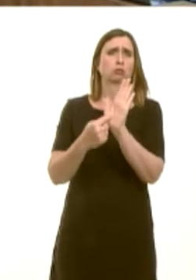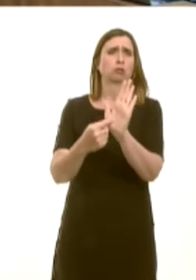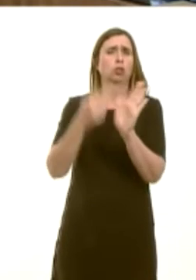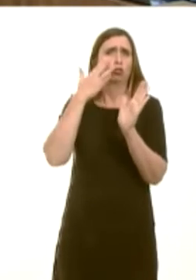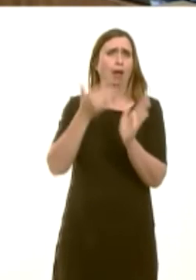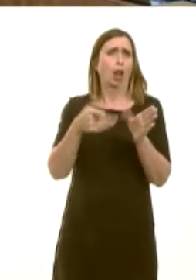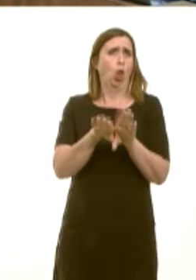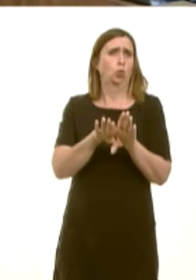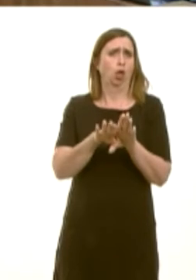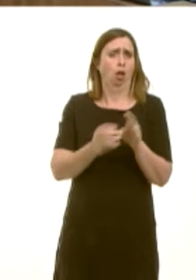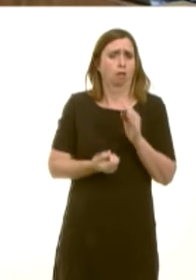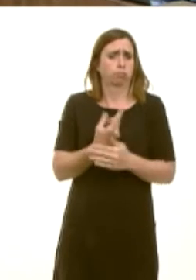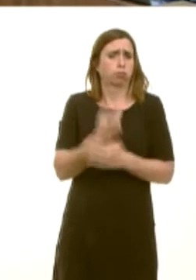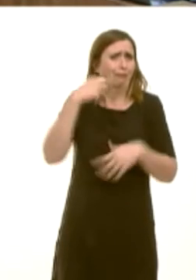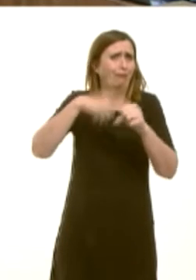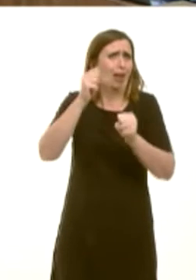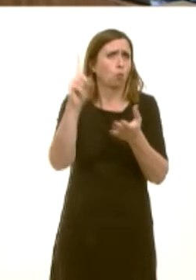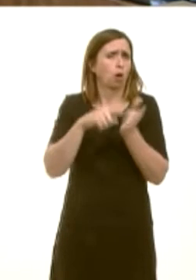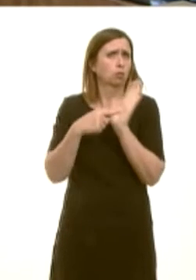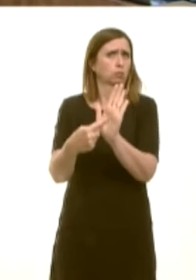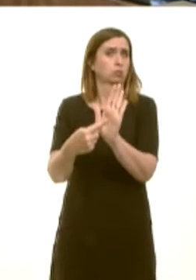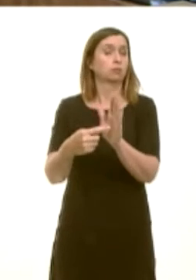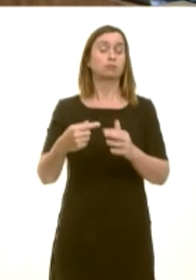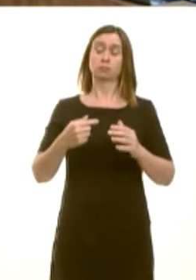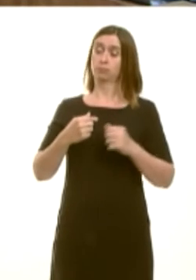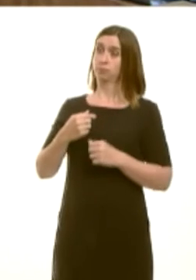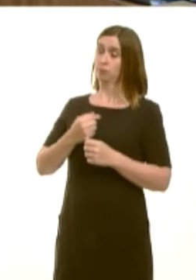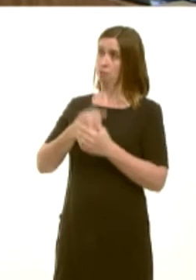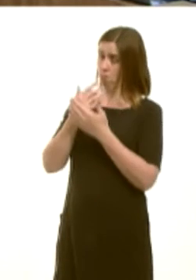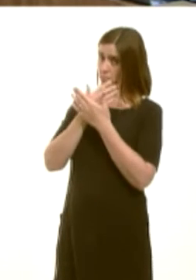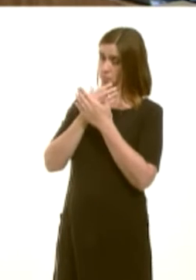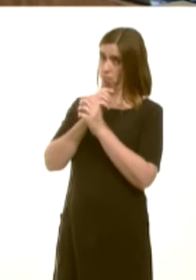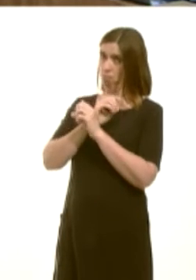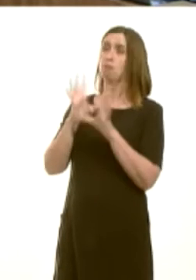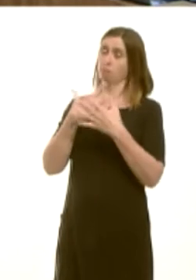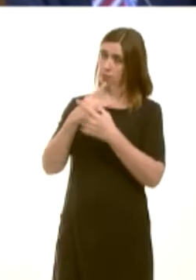Carwyn Jones: I have made it absolutely clear that there will be a statement on the outcomes